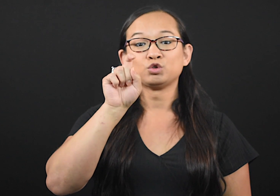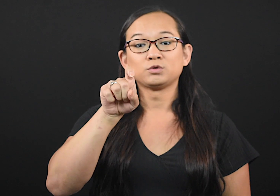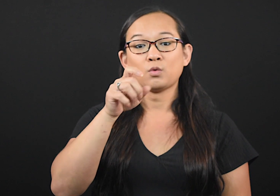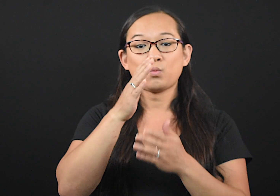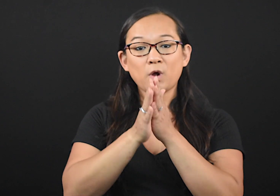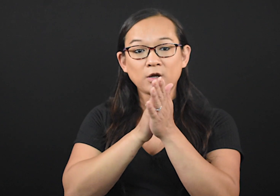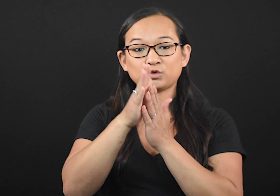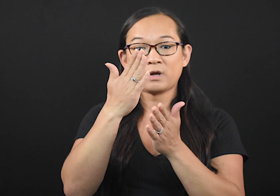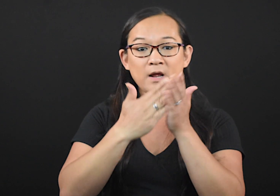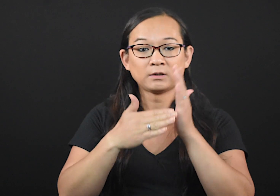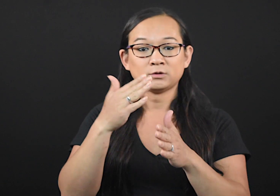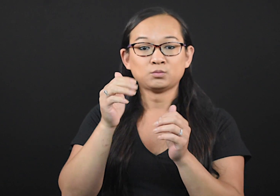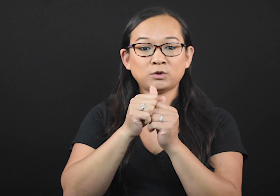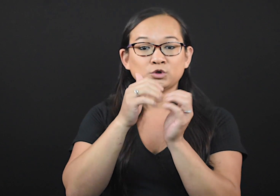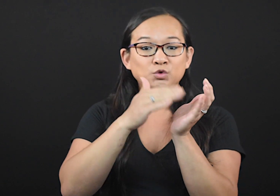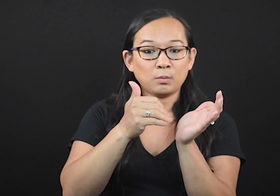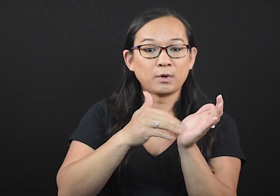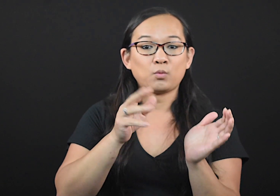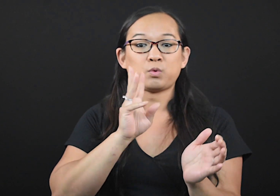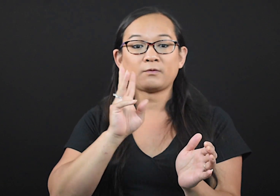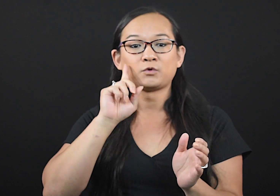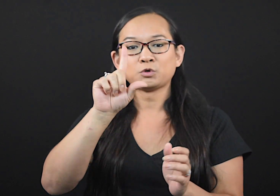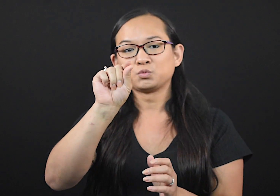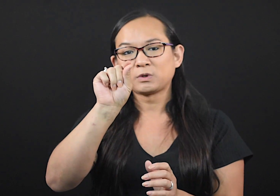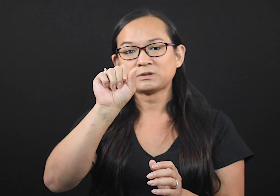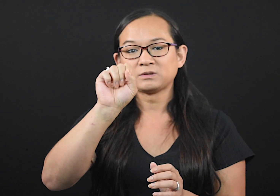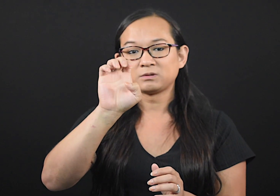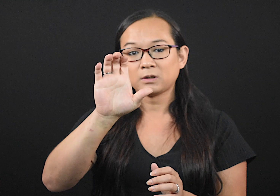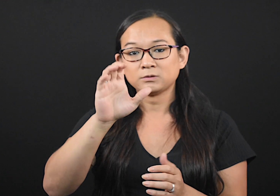You should always wash your hands with soap and water for 20 seconds